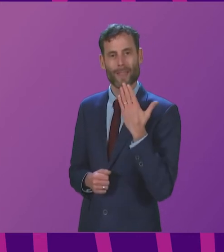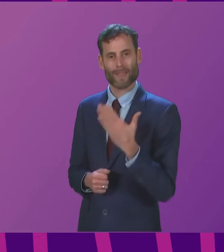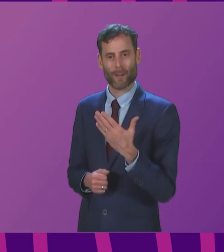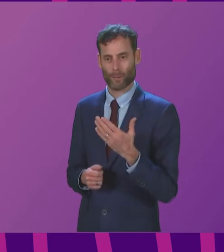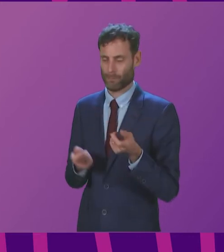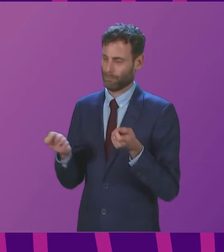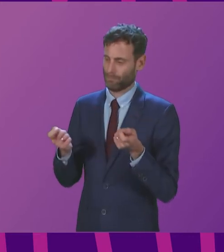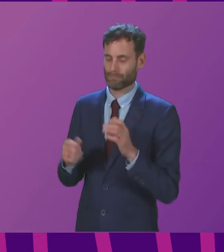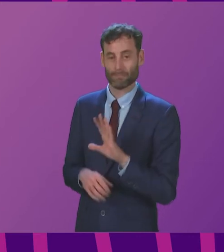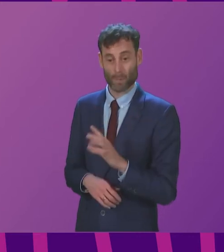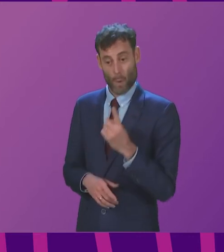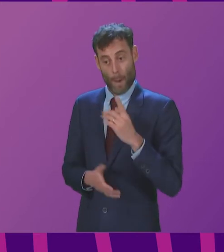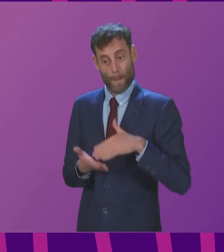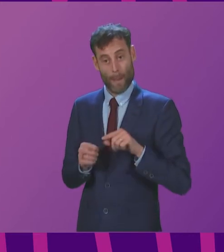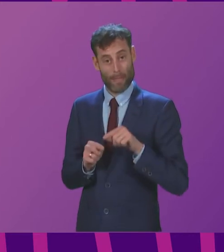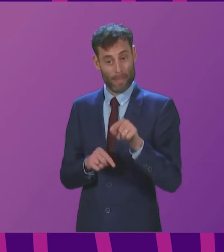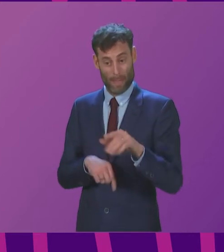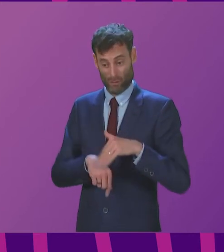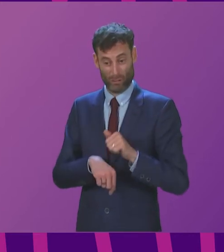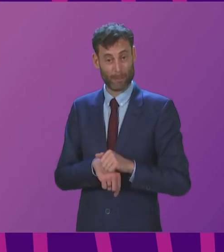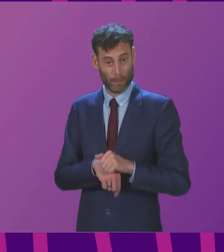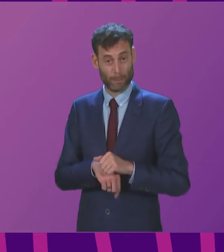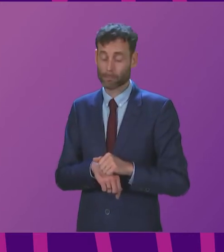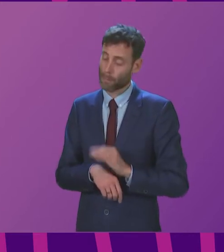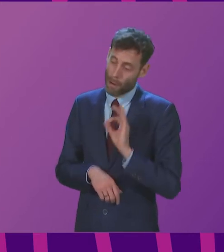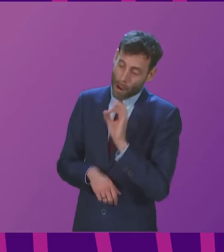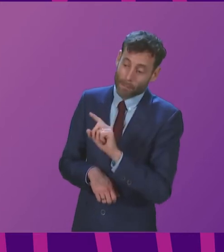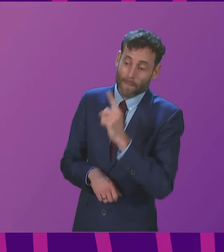With just over a month to go until Christmas, can the First Minister confirm